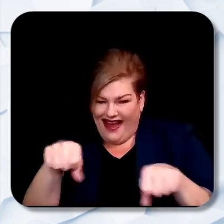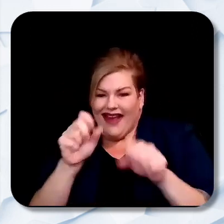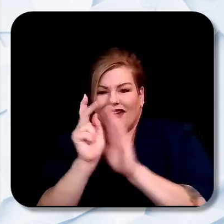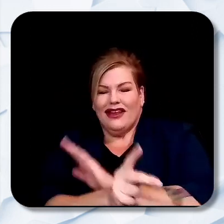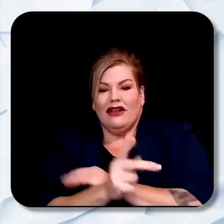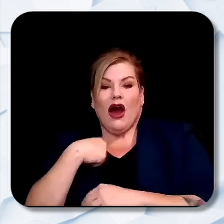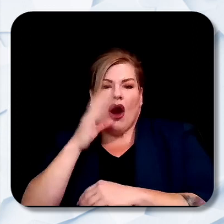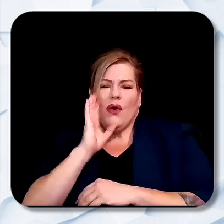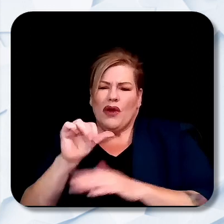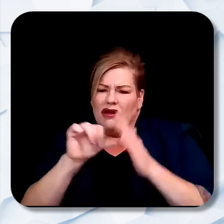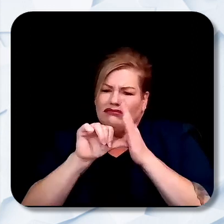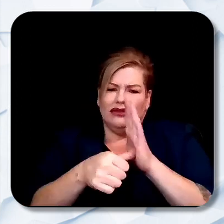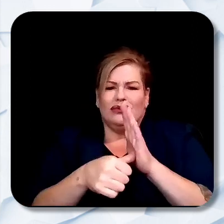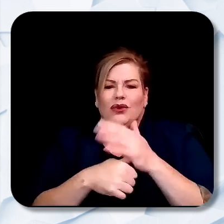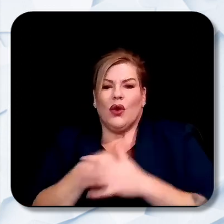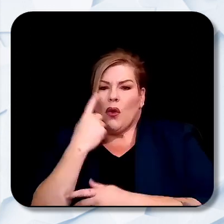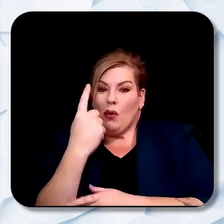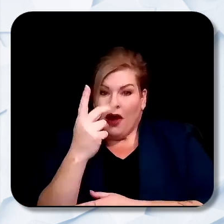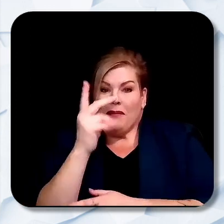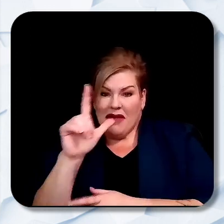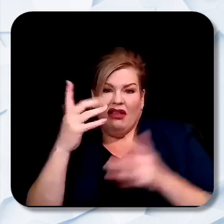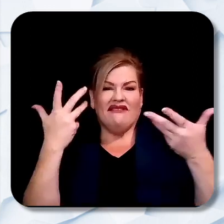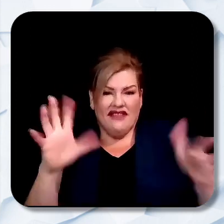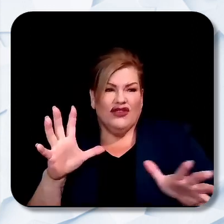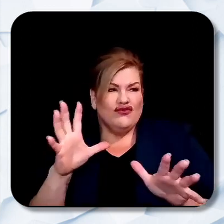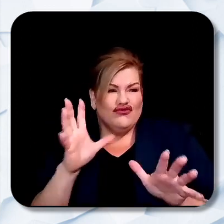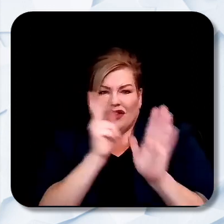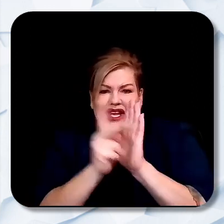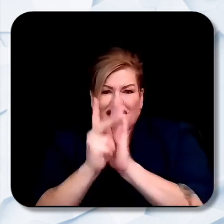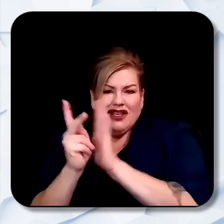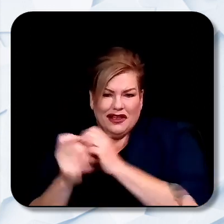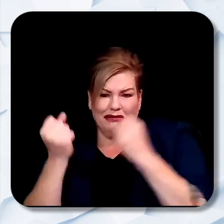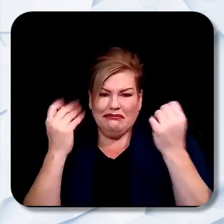that in California. One till has killed Fentanyl has taken away the lives of far